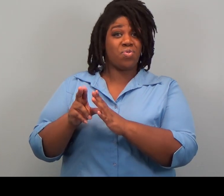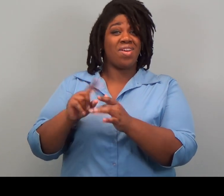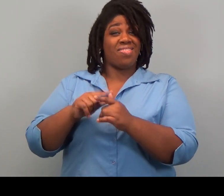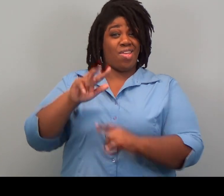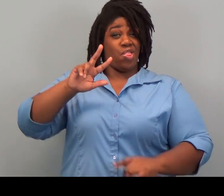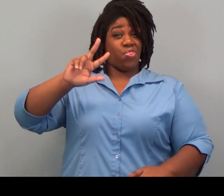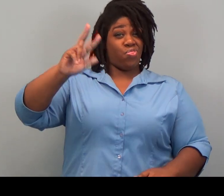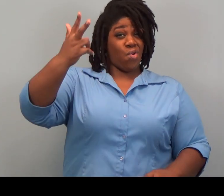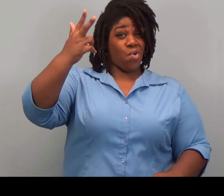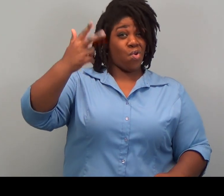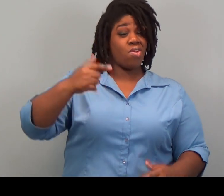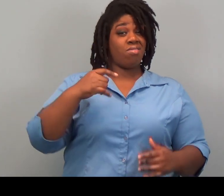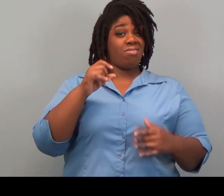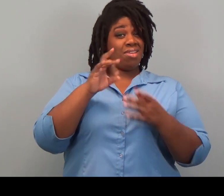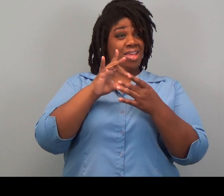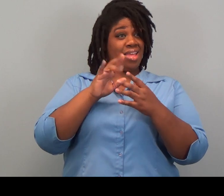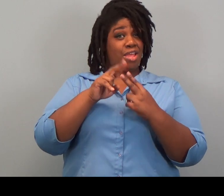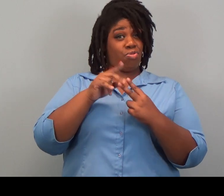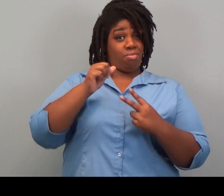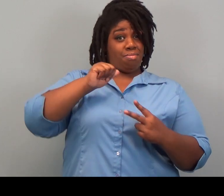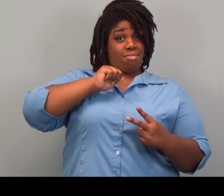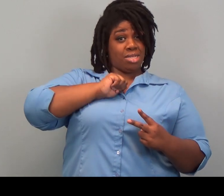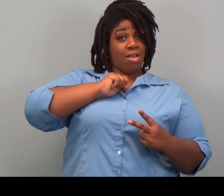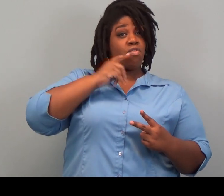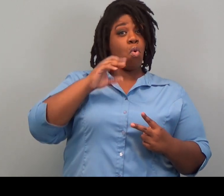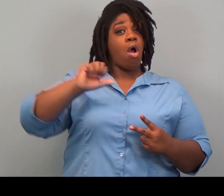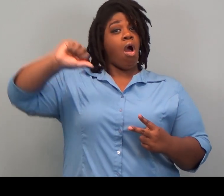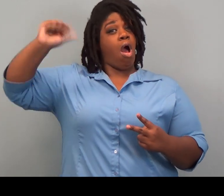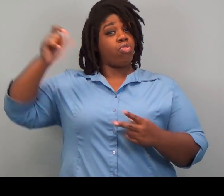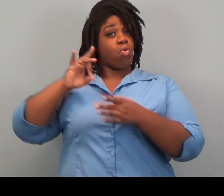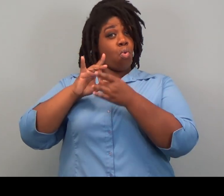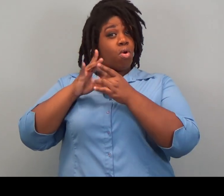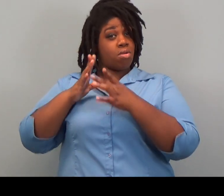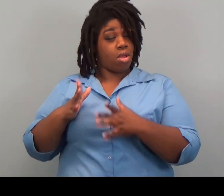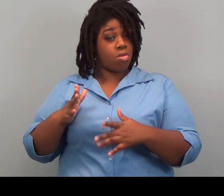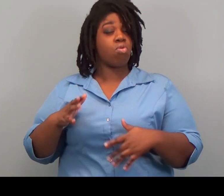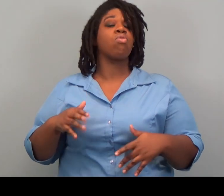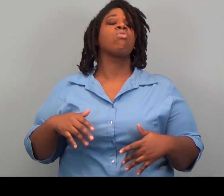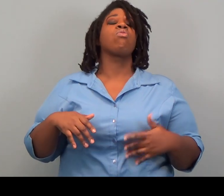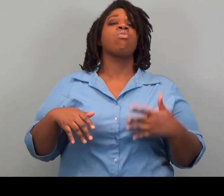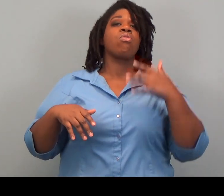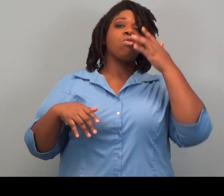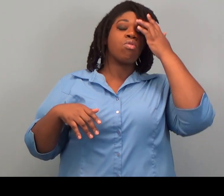or my colleague who is a site coordinator. We take a third look at everything